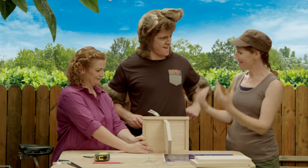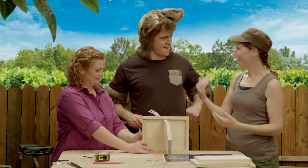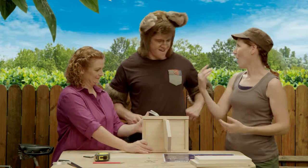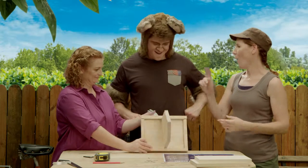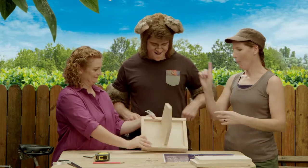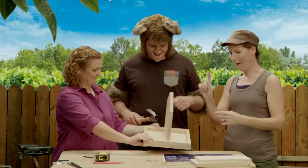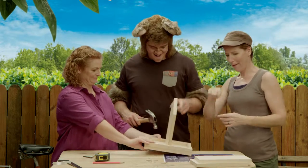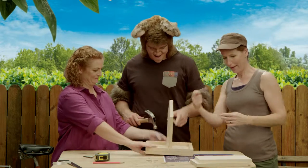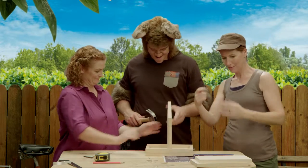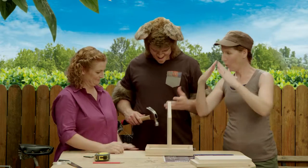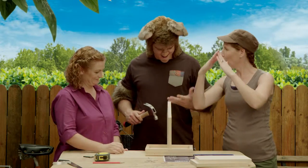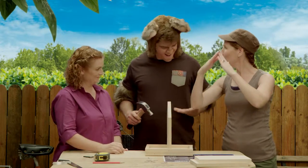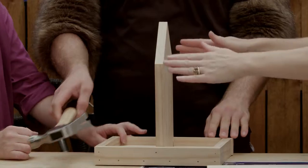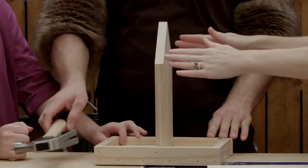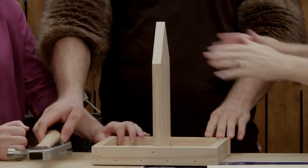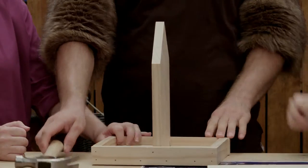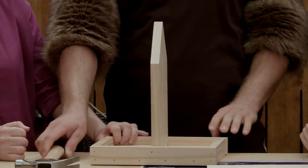Now, we need to put the roof on.